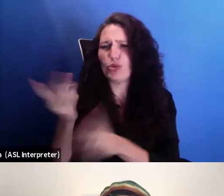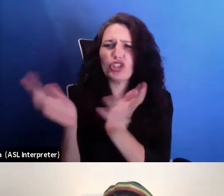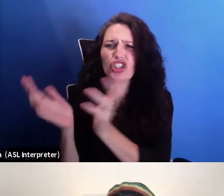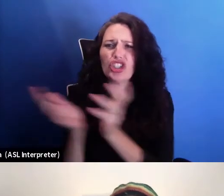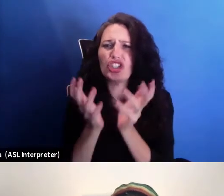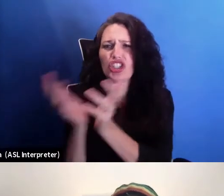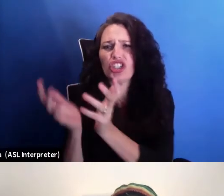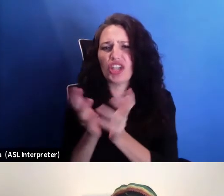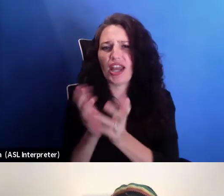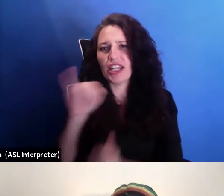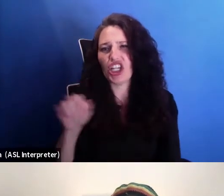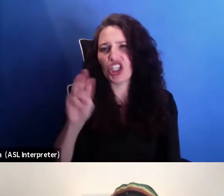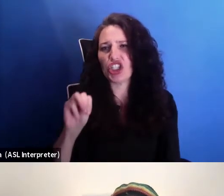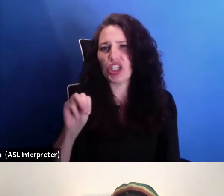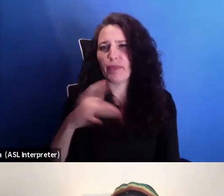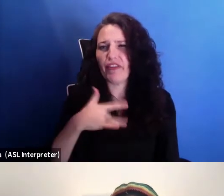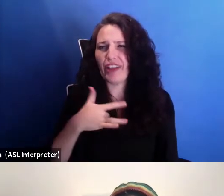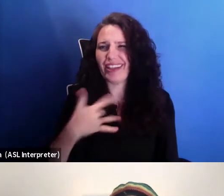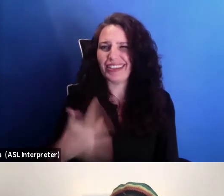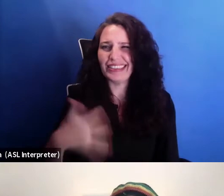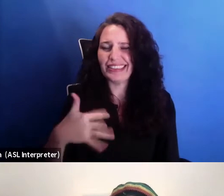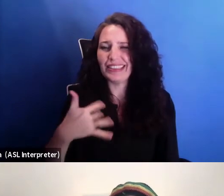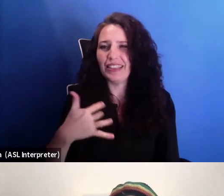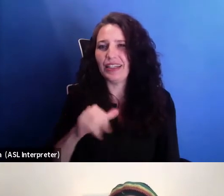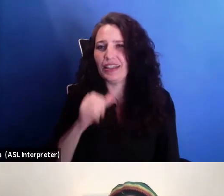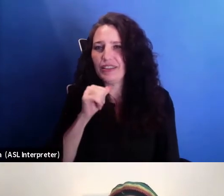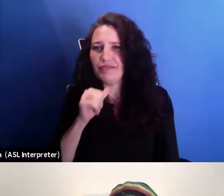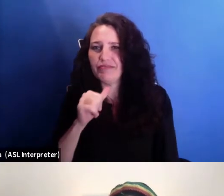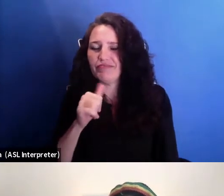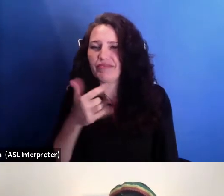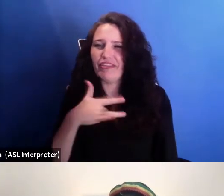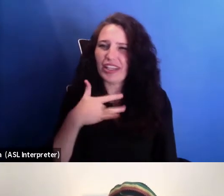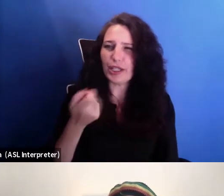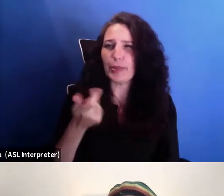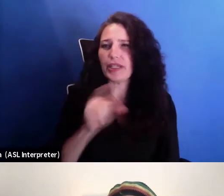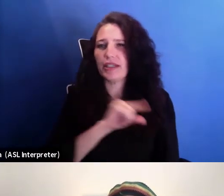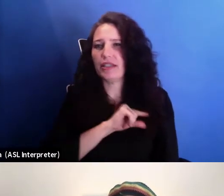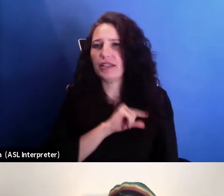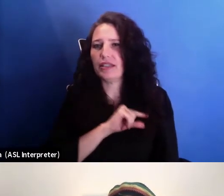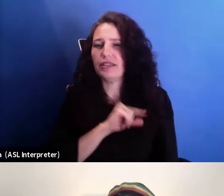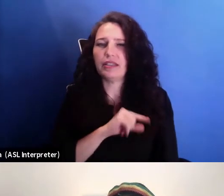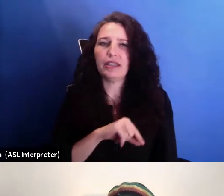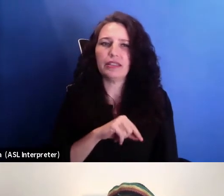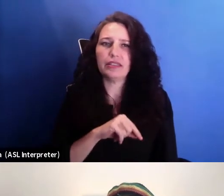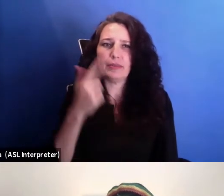that he hadn't been as much of an active part in the 504 Sit-in and the movie, well you were in college then.